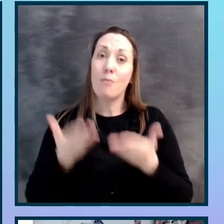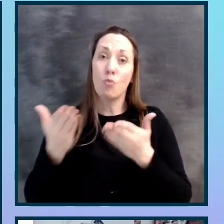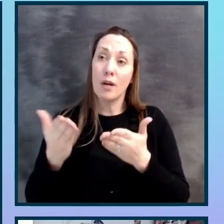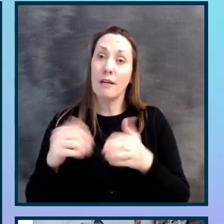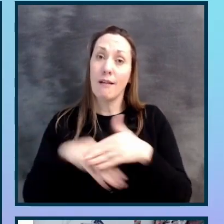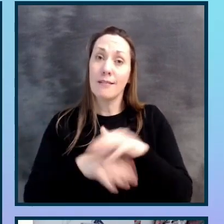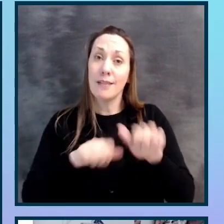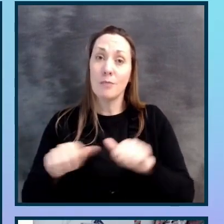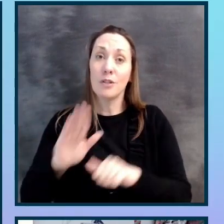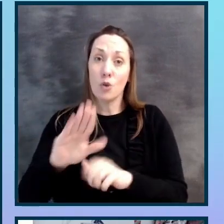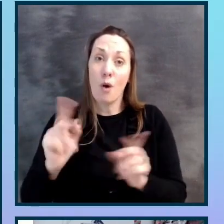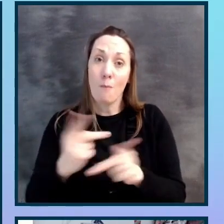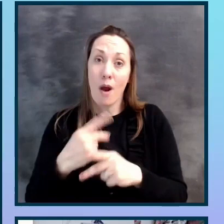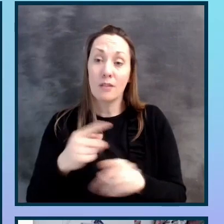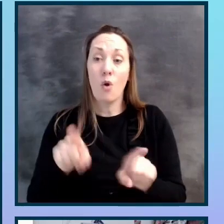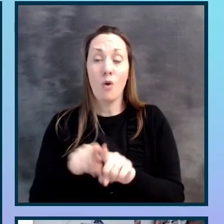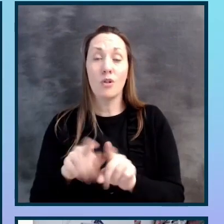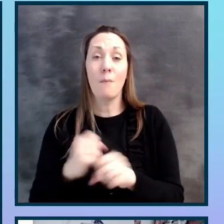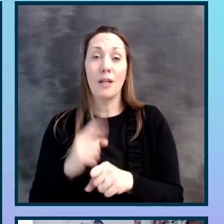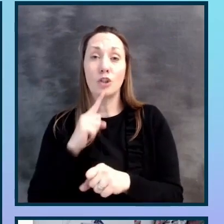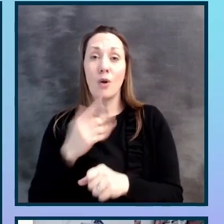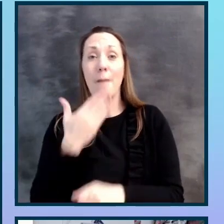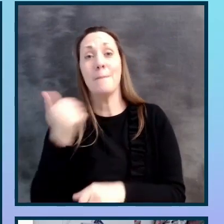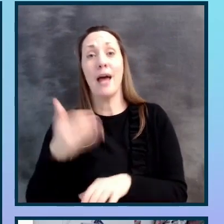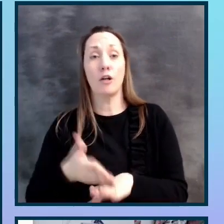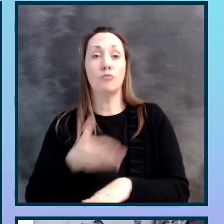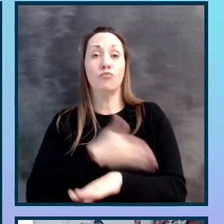but will ensure a better, more consistent user experience.